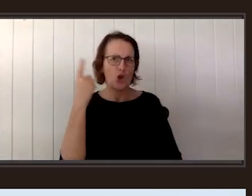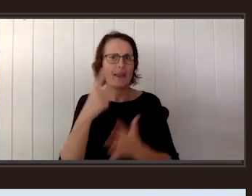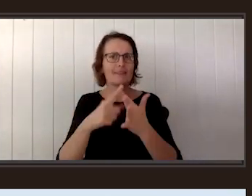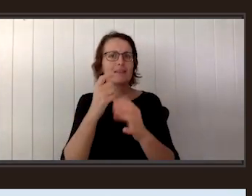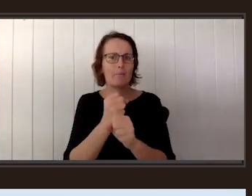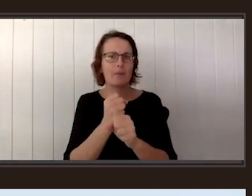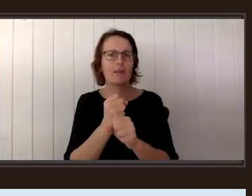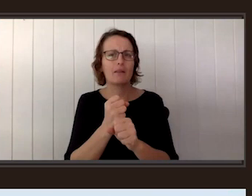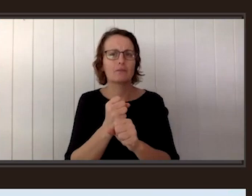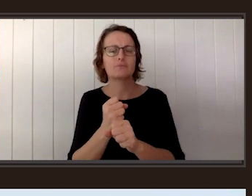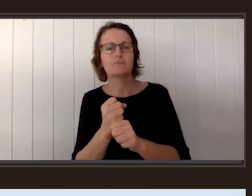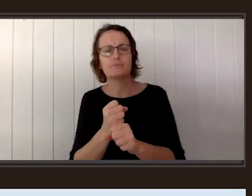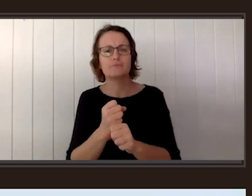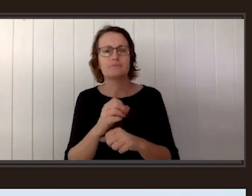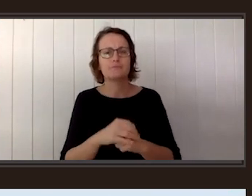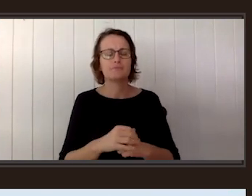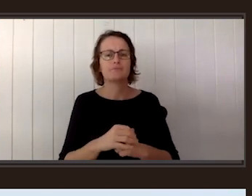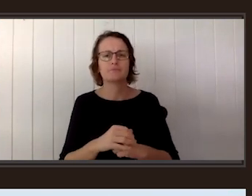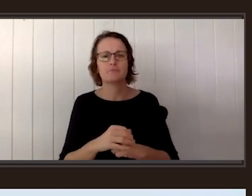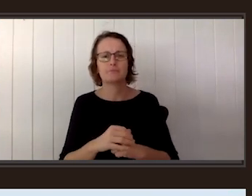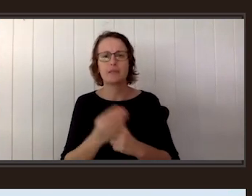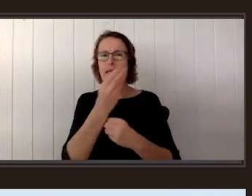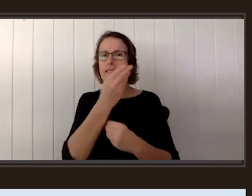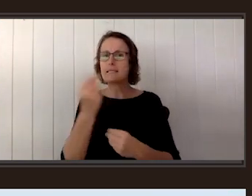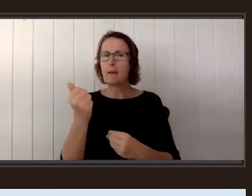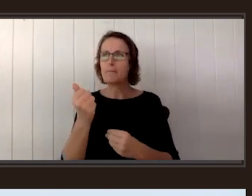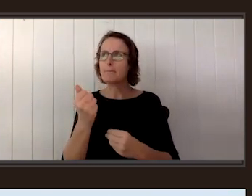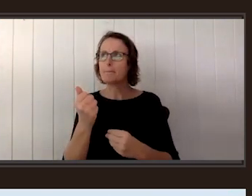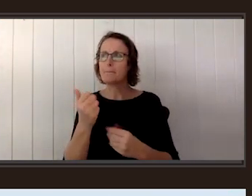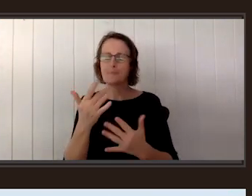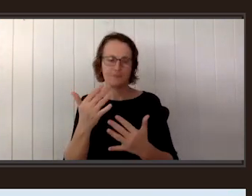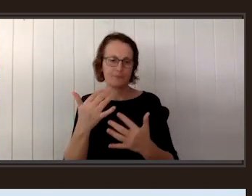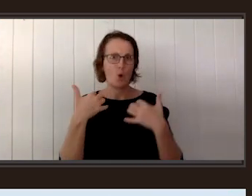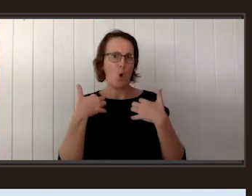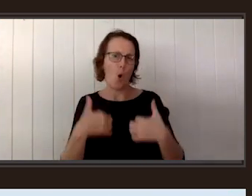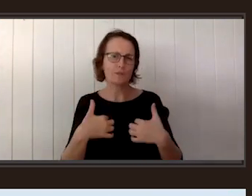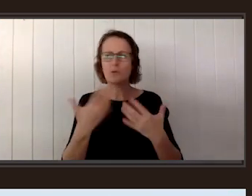was hearing another example where there's certain hospital or medical